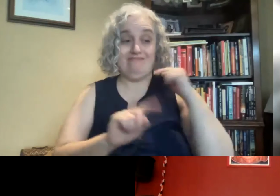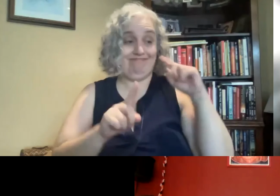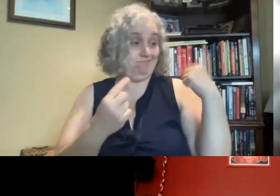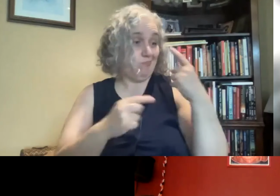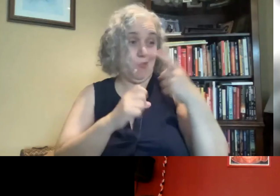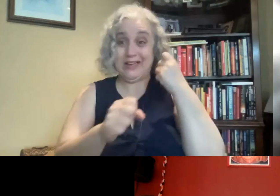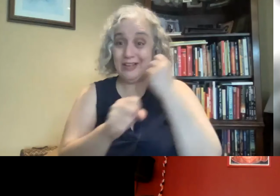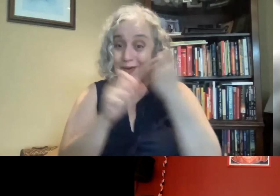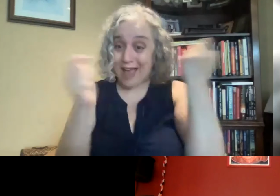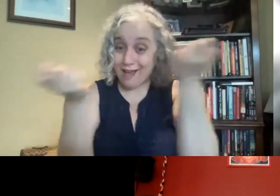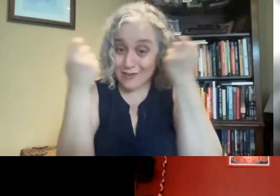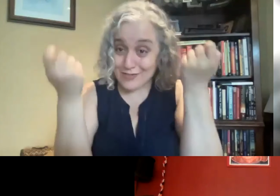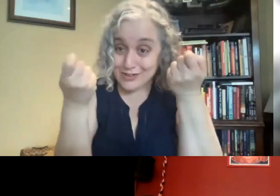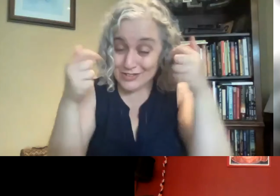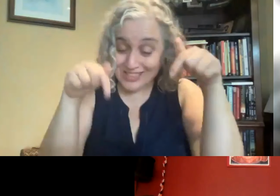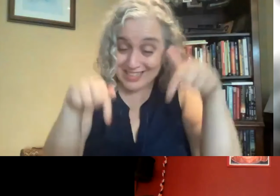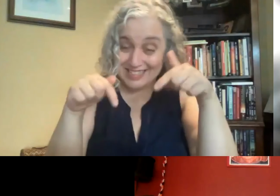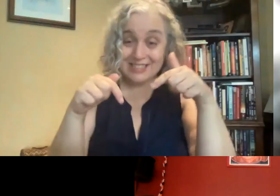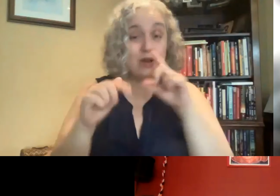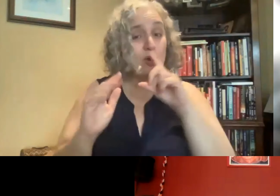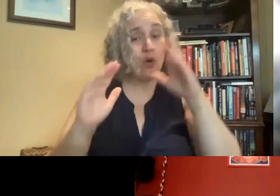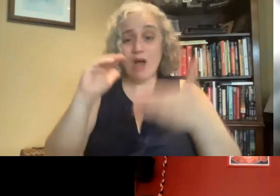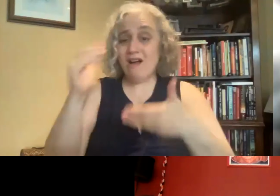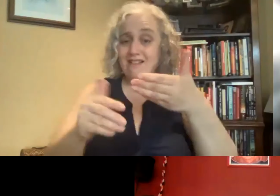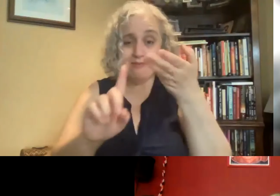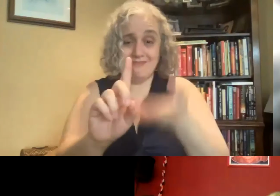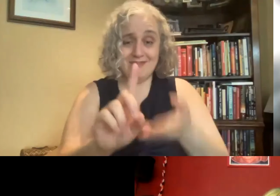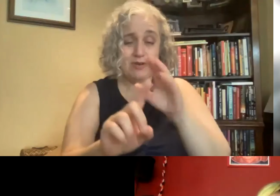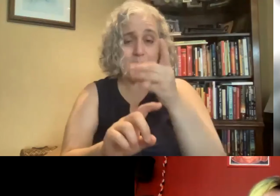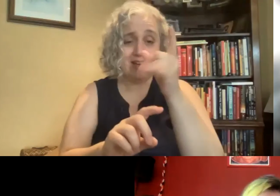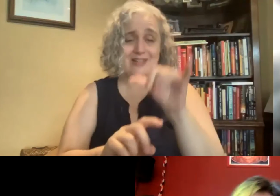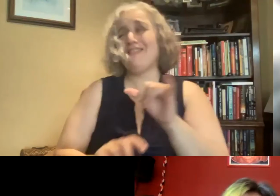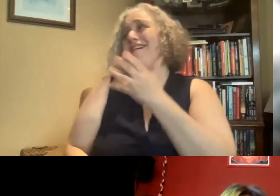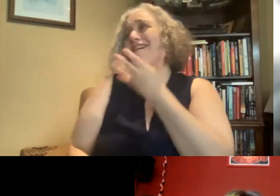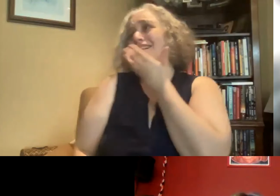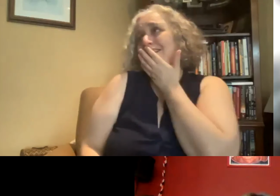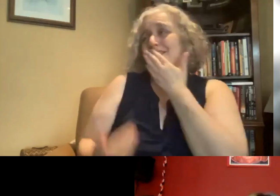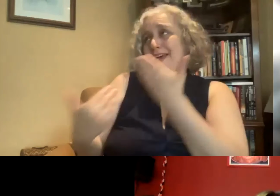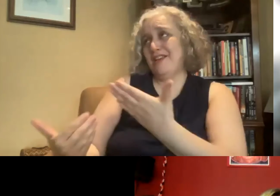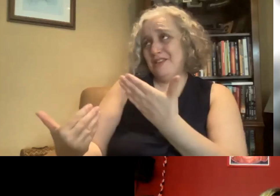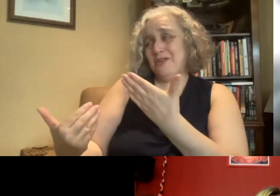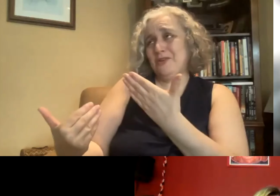this webinar series. Welcome, Wendy. Wendy Chisholm: Thank you, Jutta. I'm very excited to be here